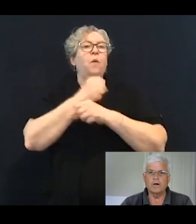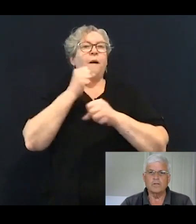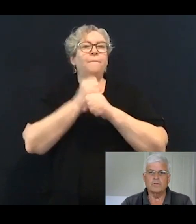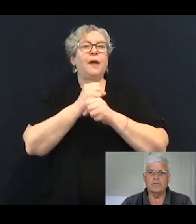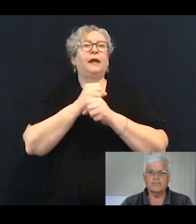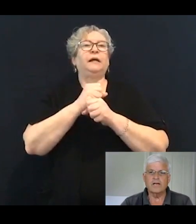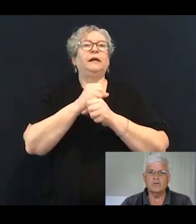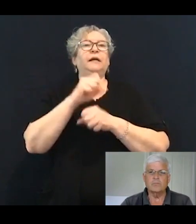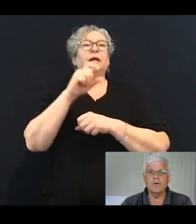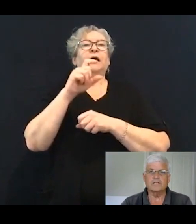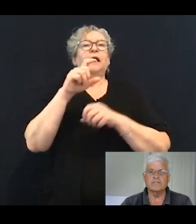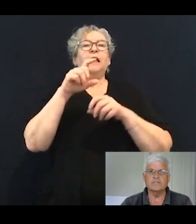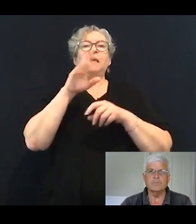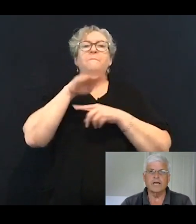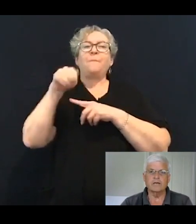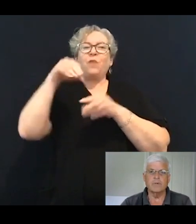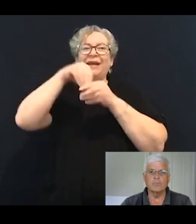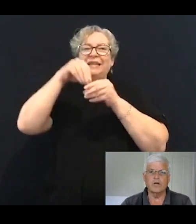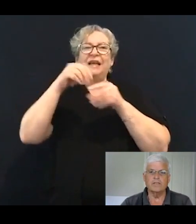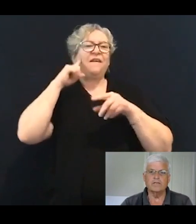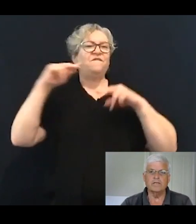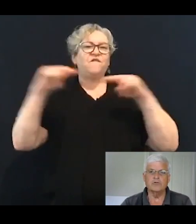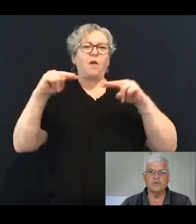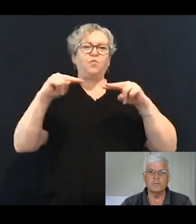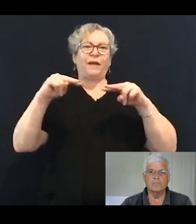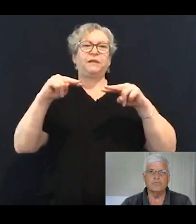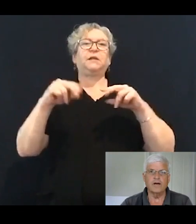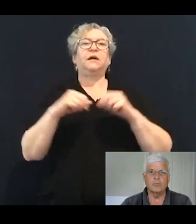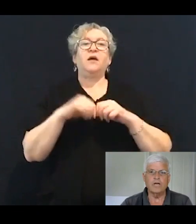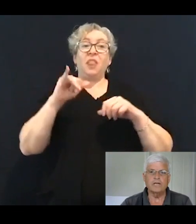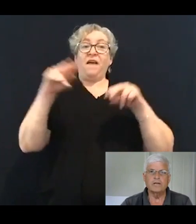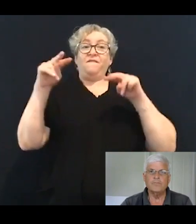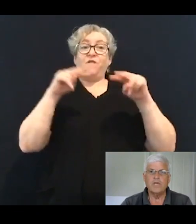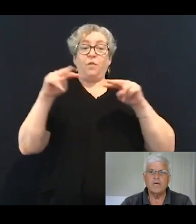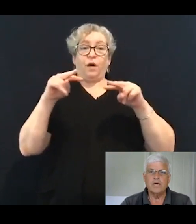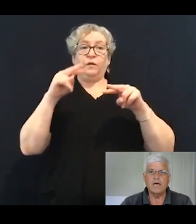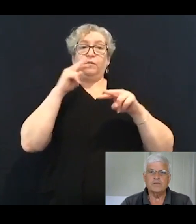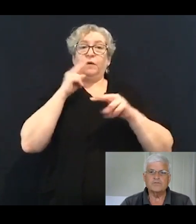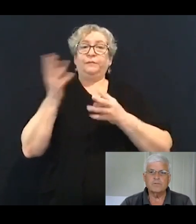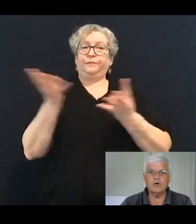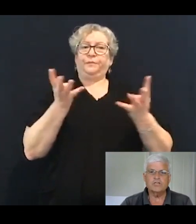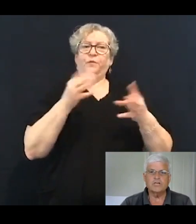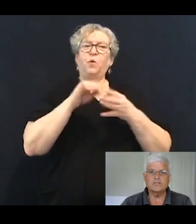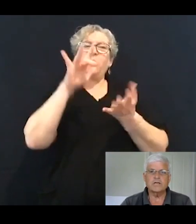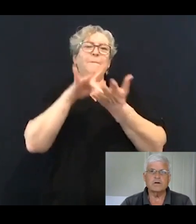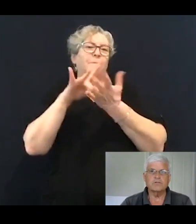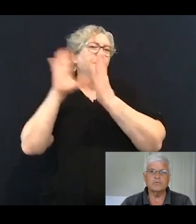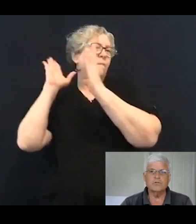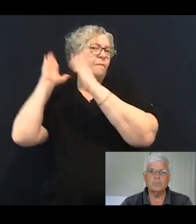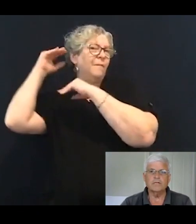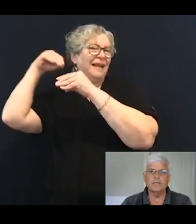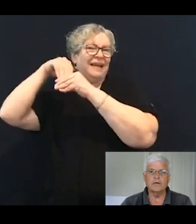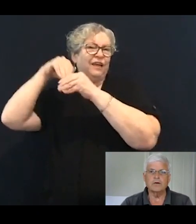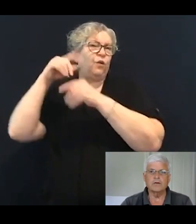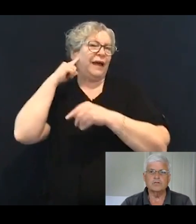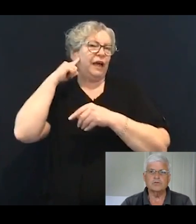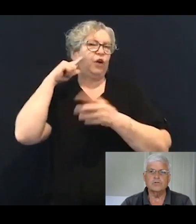the tympanic membrane, the eardrum, vibrate. And this vibration is carried through the middle ear to the inner ear.